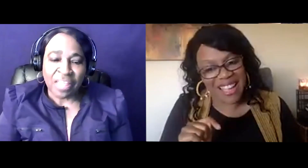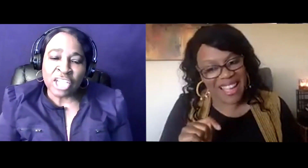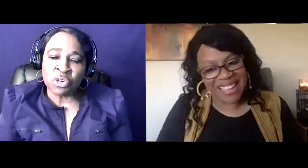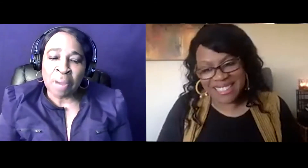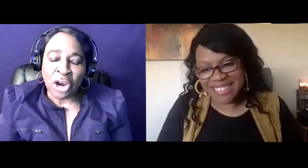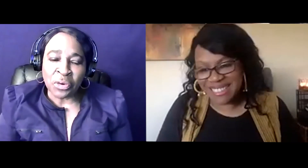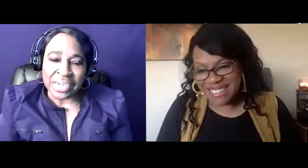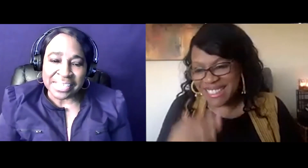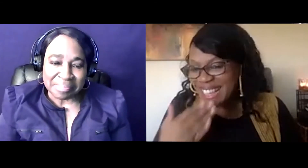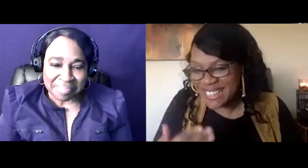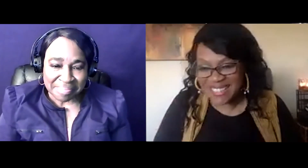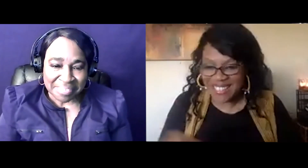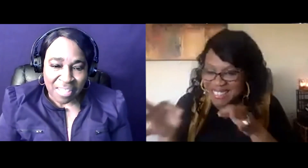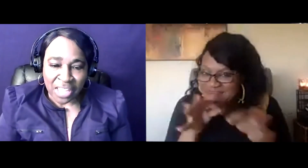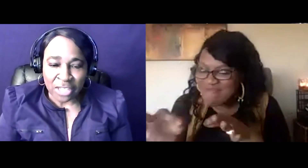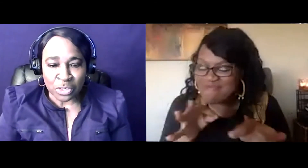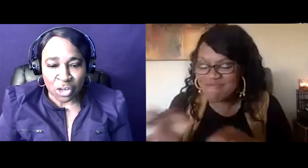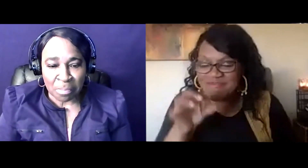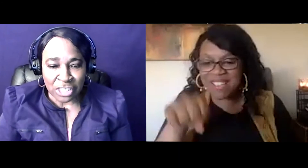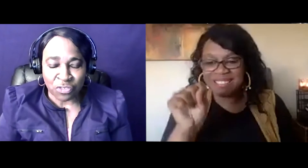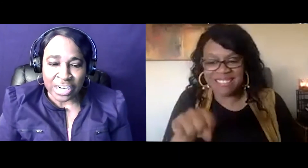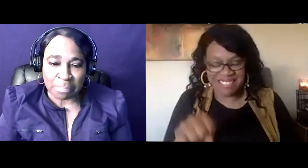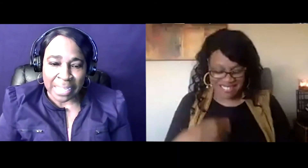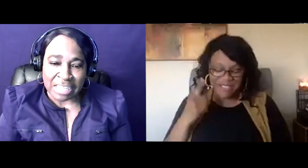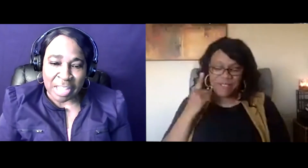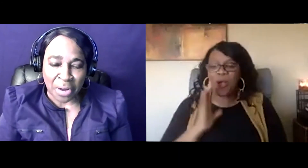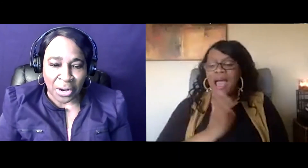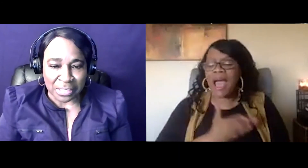Crystal Kelley Schwartz (interpreted by Barbara Williams-Finley): Thank you, Margaret. Thank you so much for explaining that part.